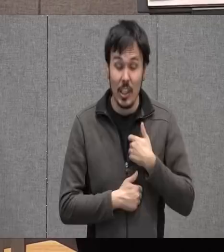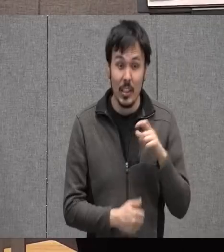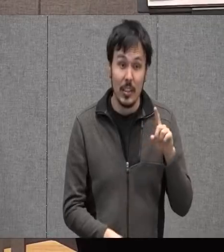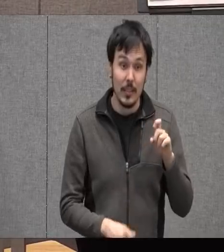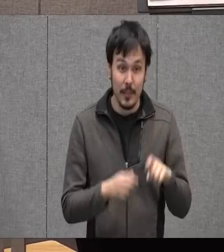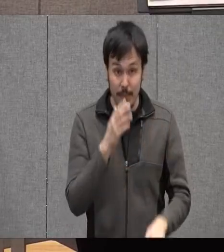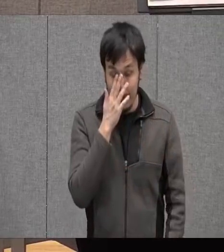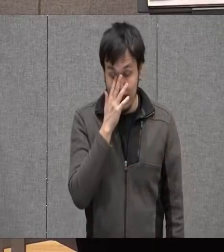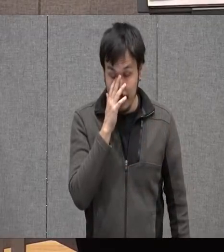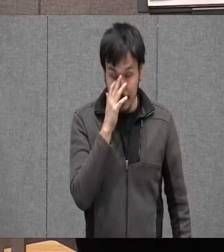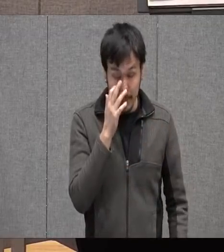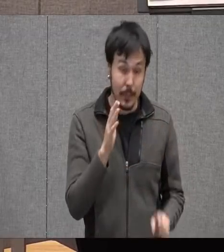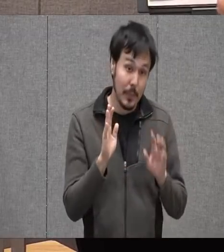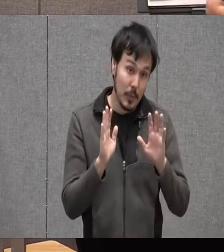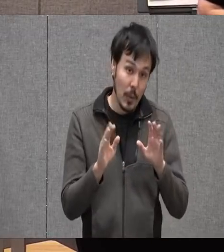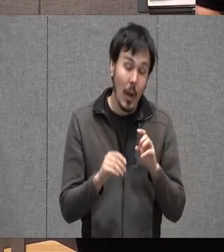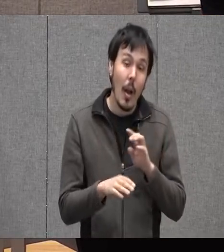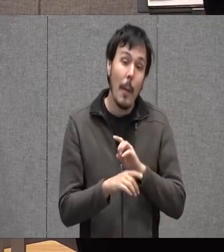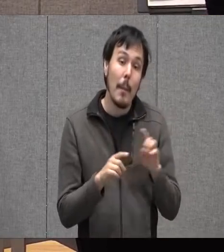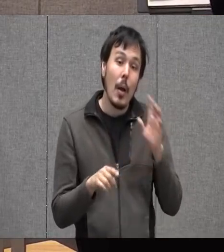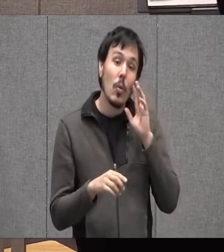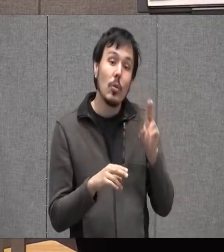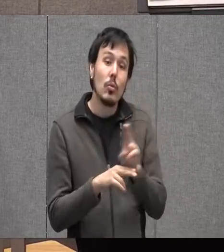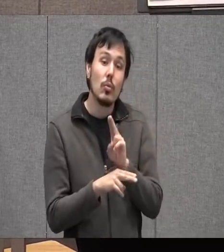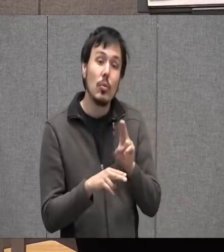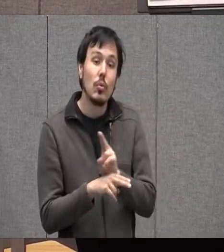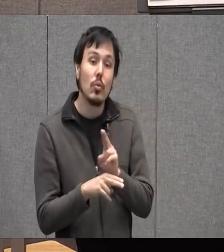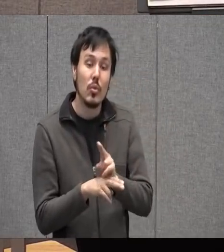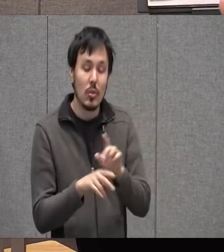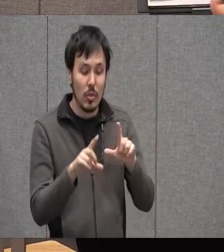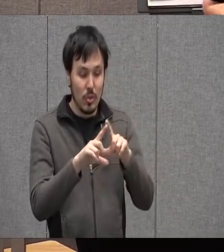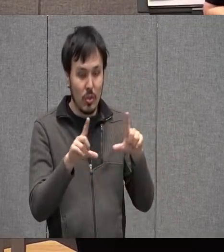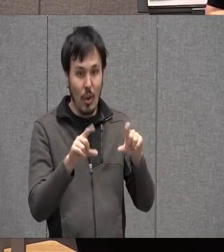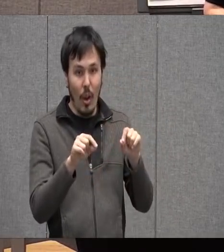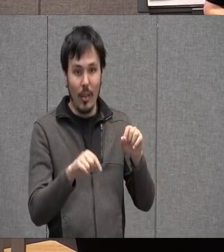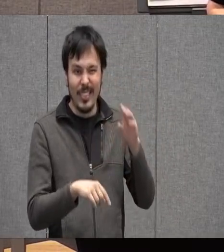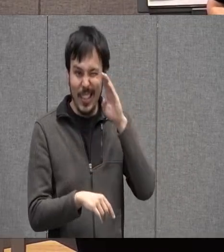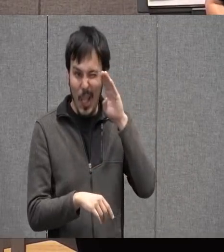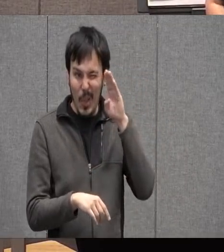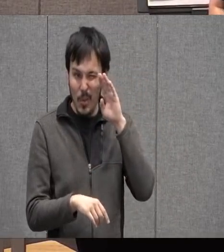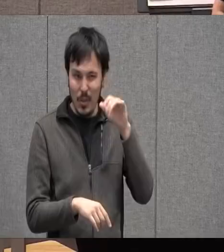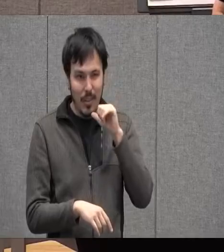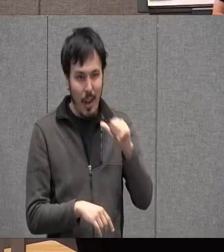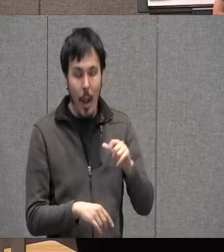We're going to be doing that, but we're going to be using a deck of cards. Let me explain how this works.